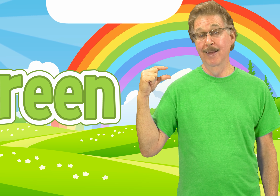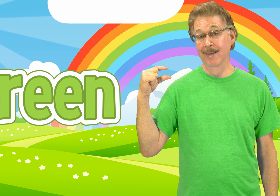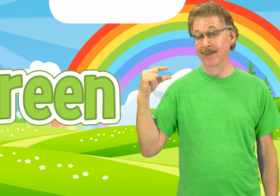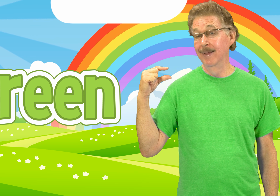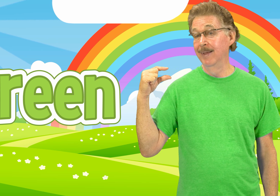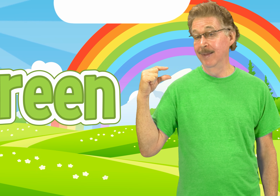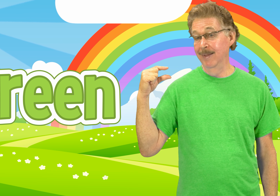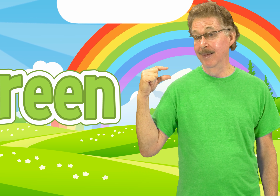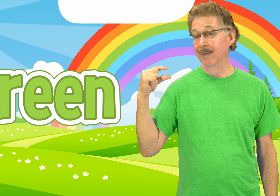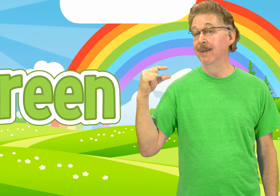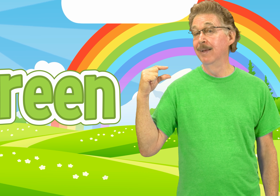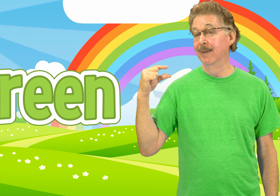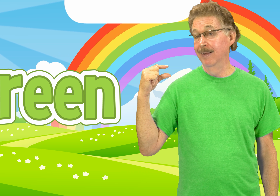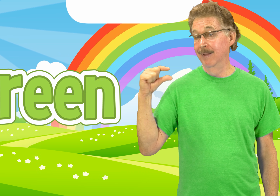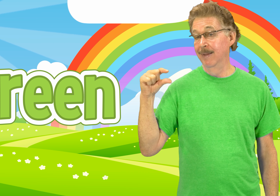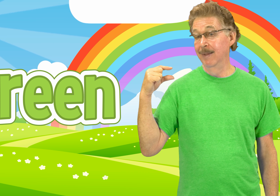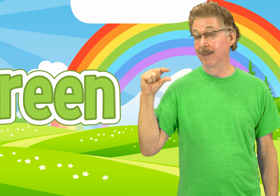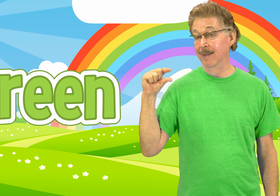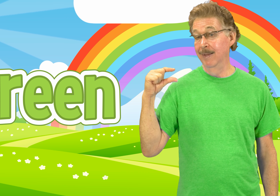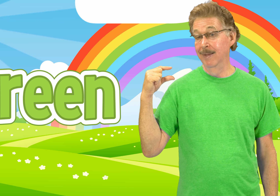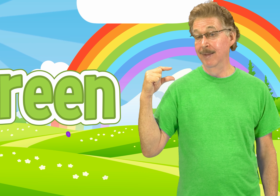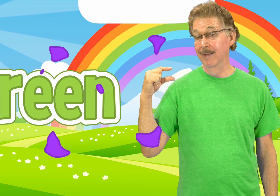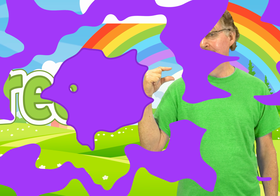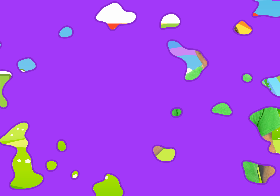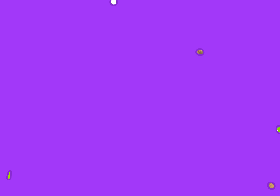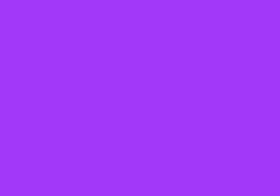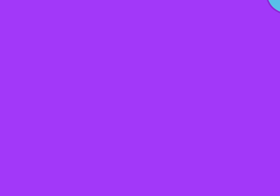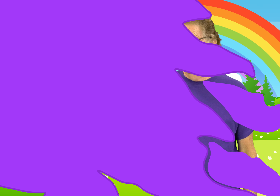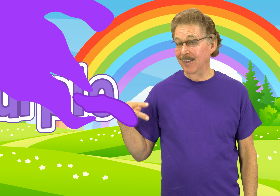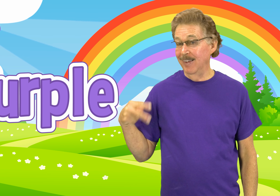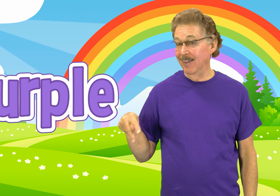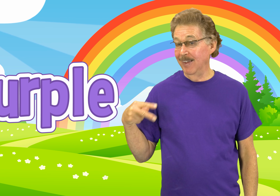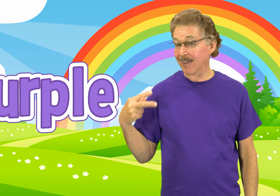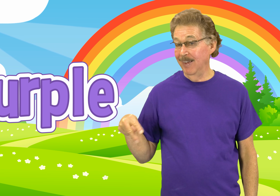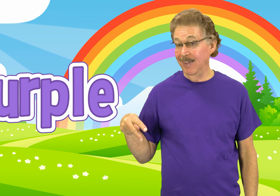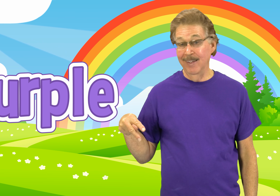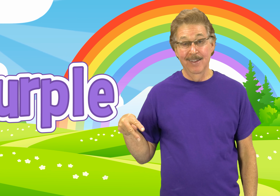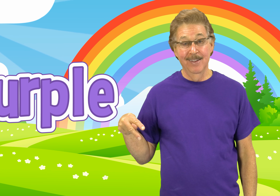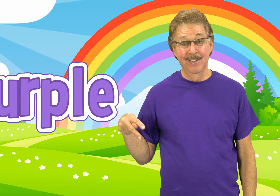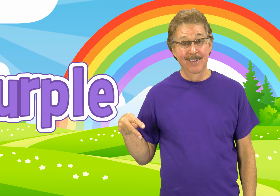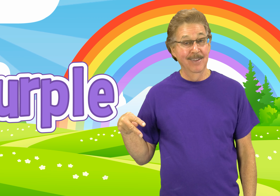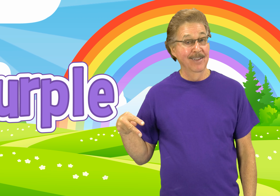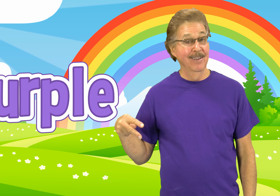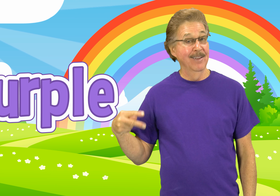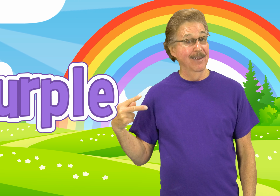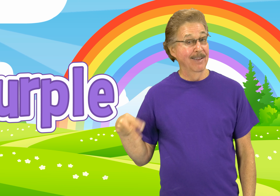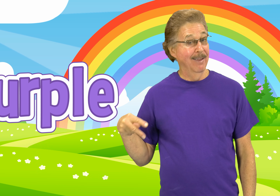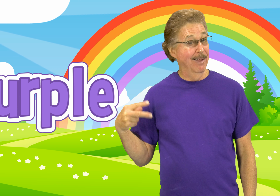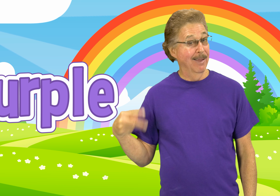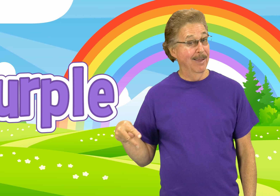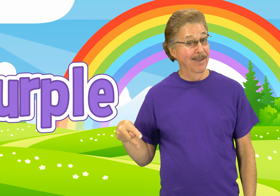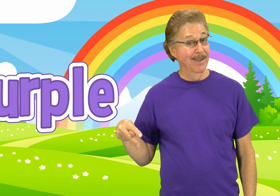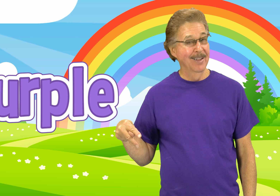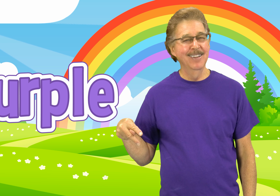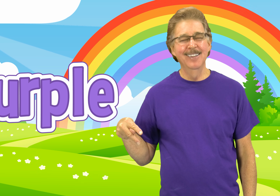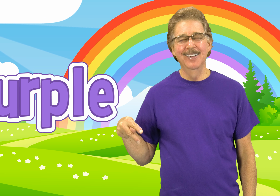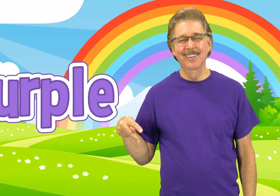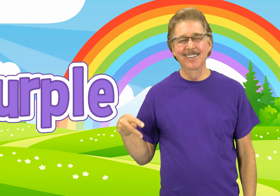This is the sign for green Purple